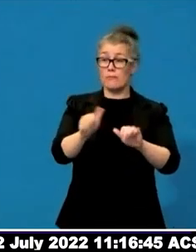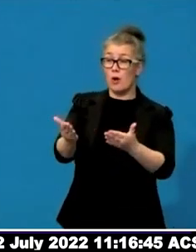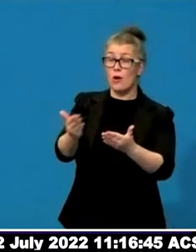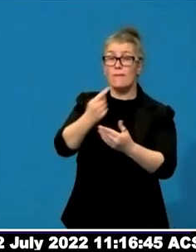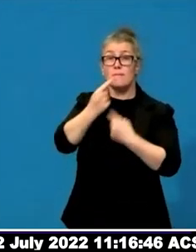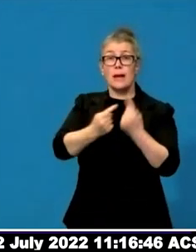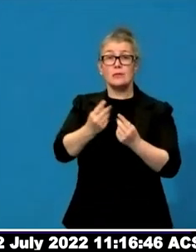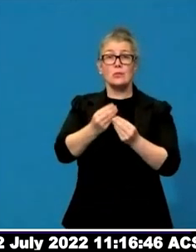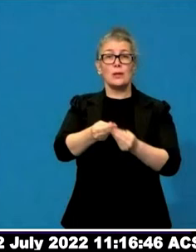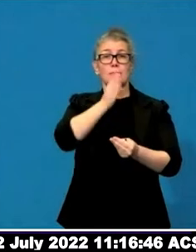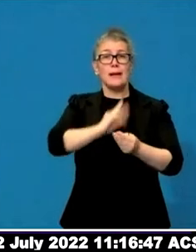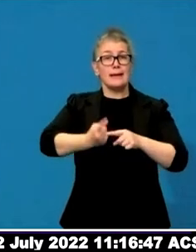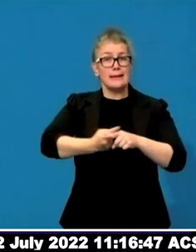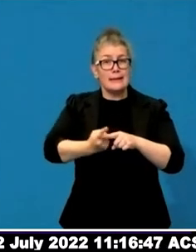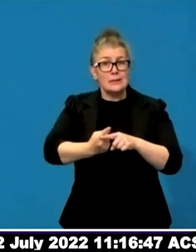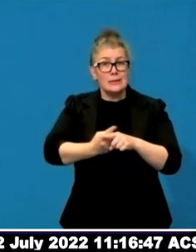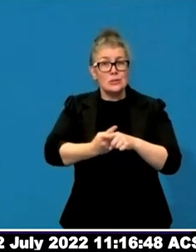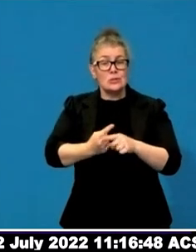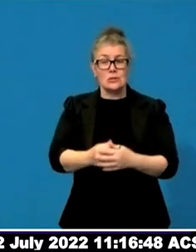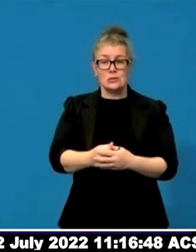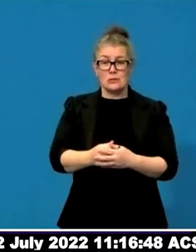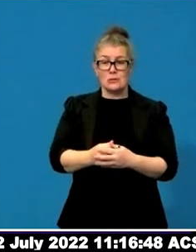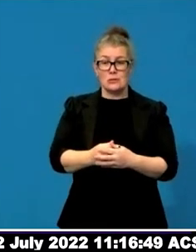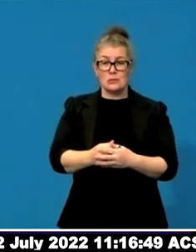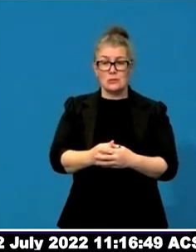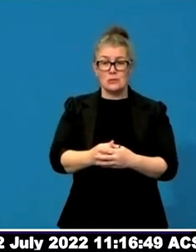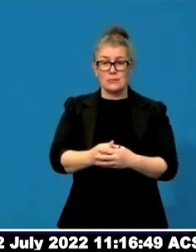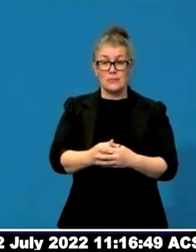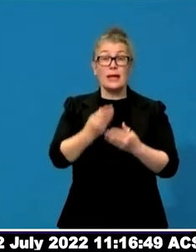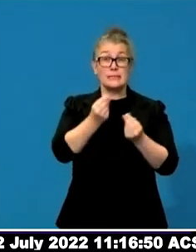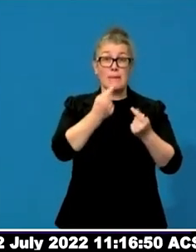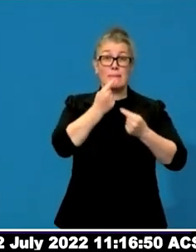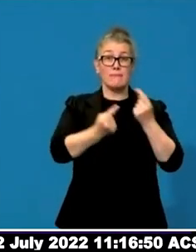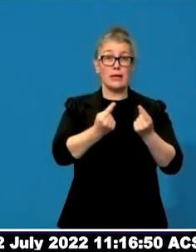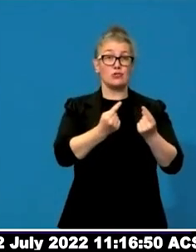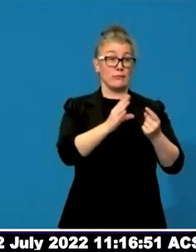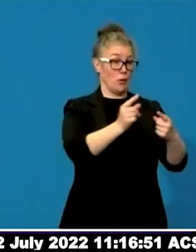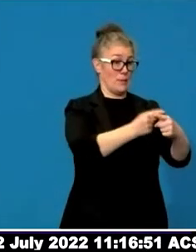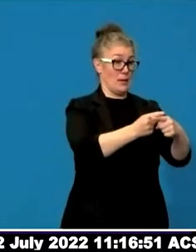We've got some information that's been translated and -